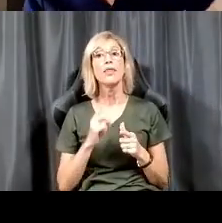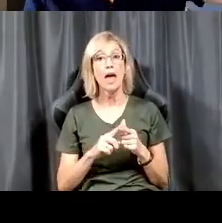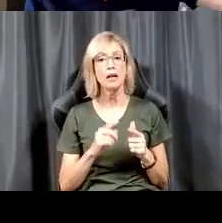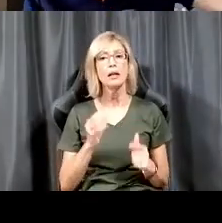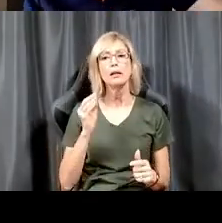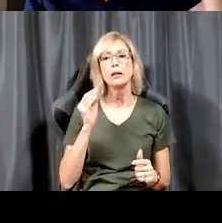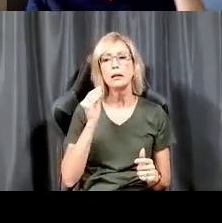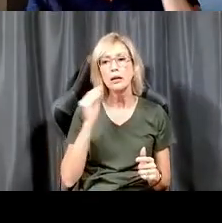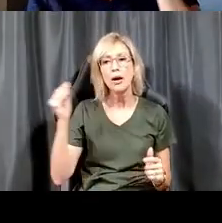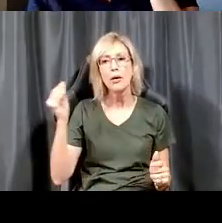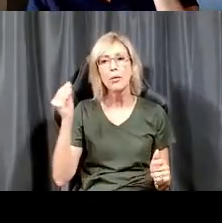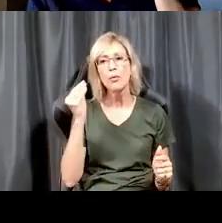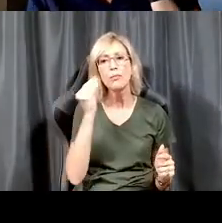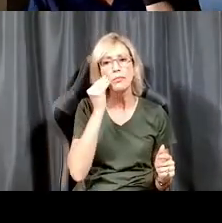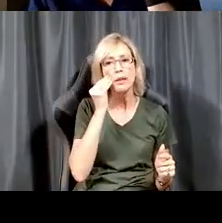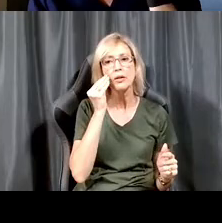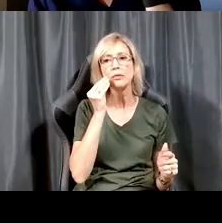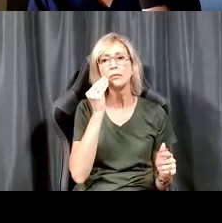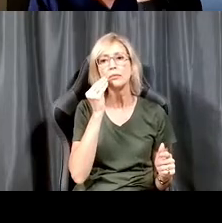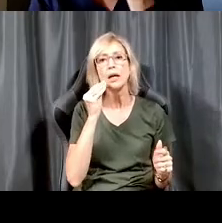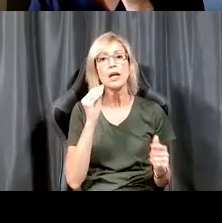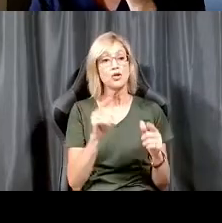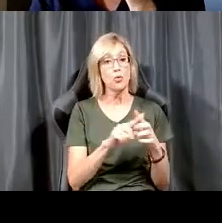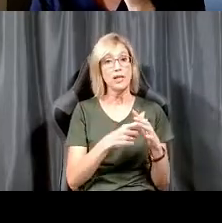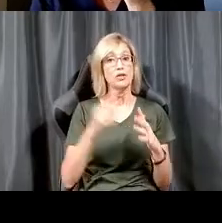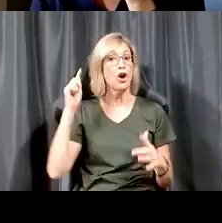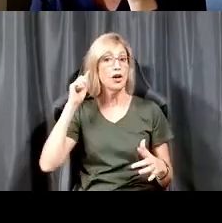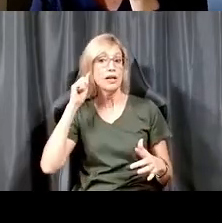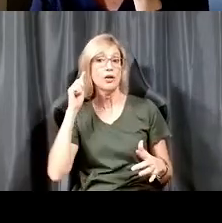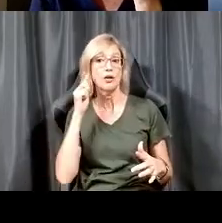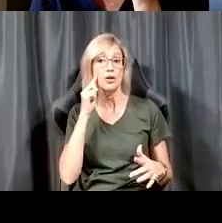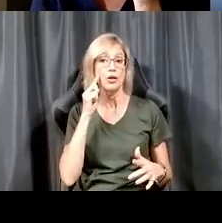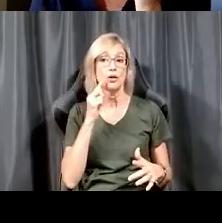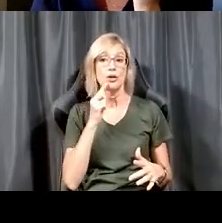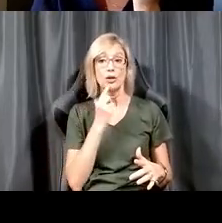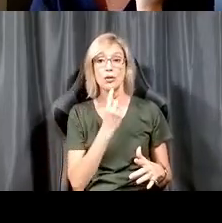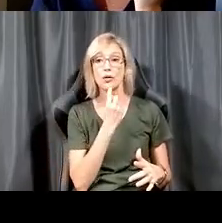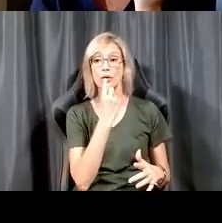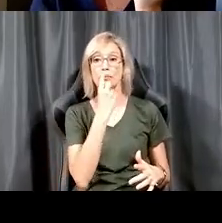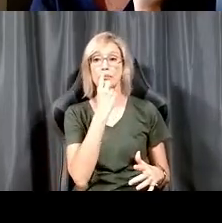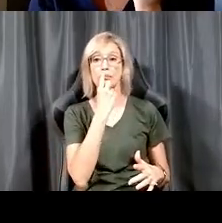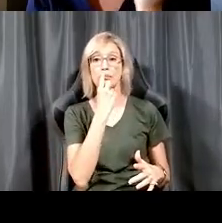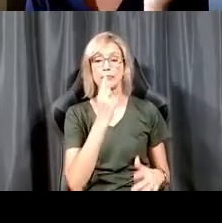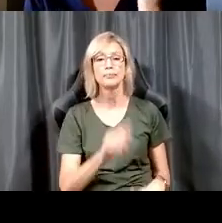out here, to here, to our Chinn, to our mouth, and after